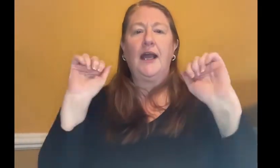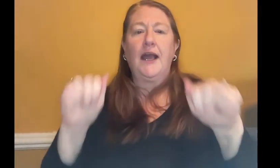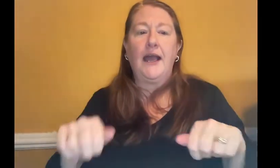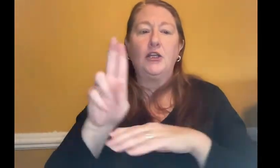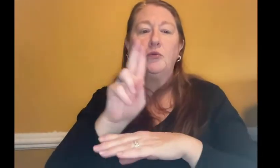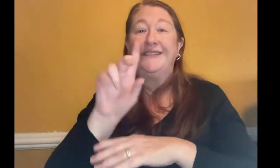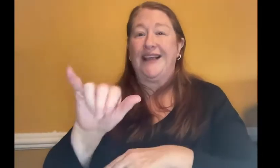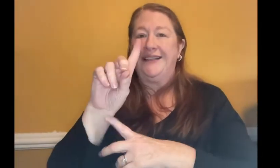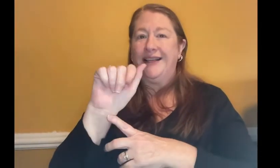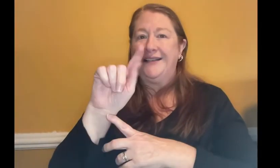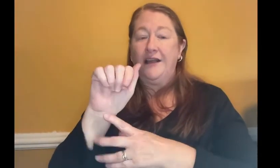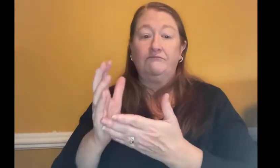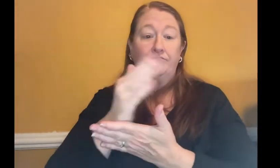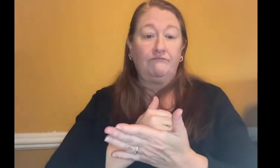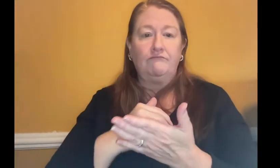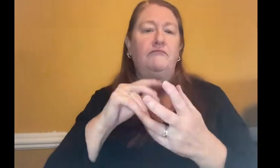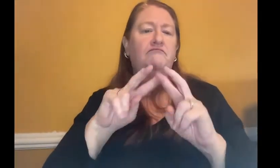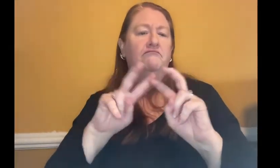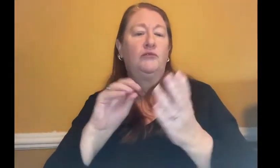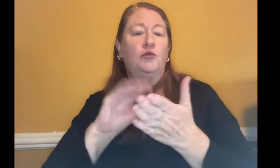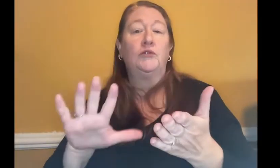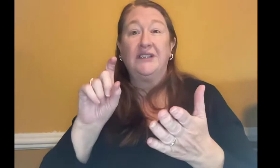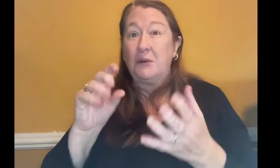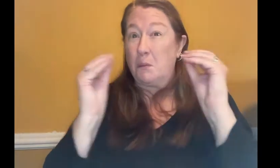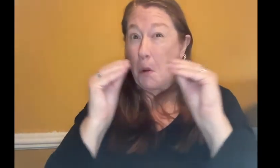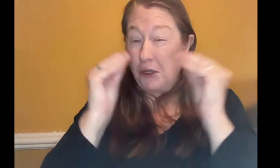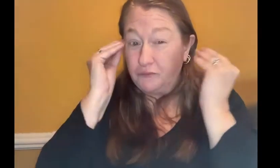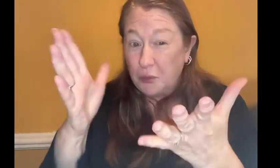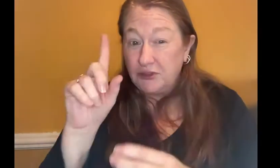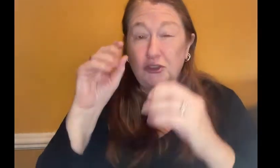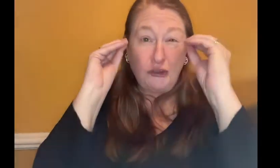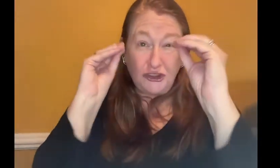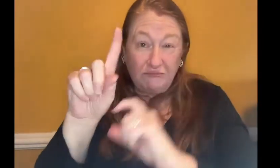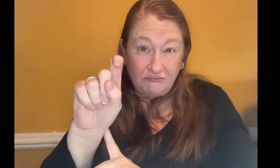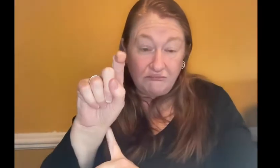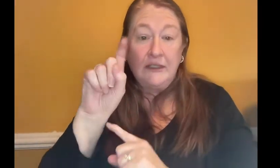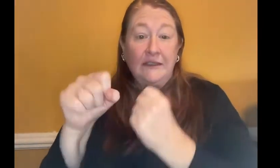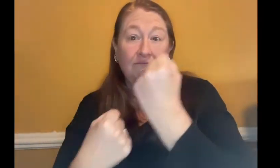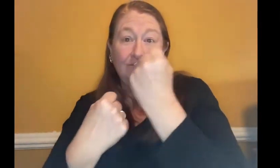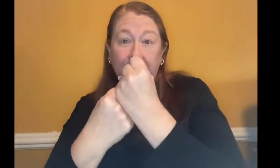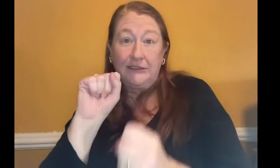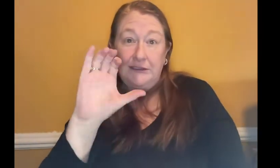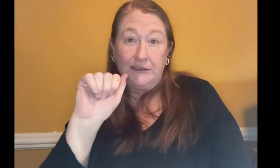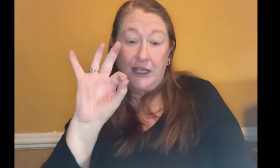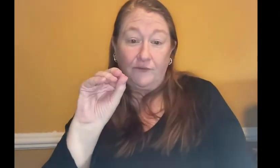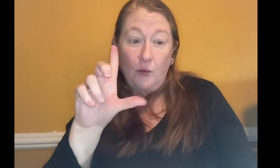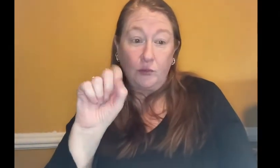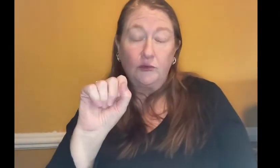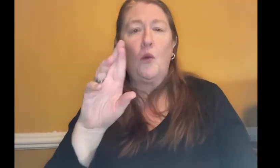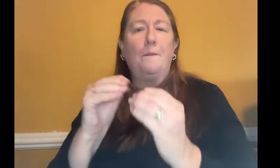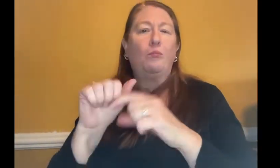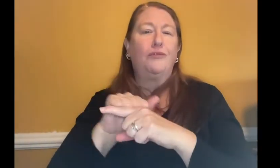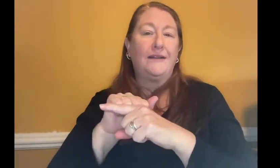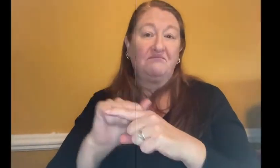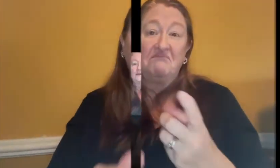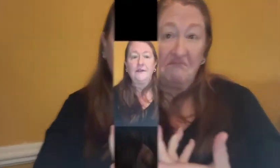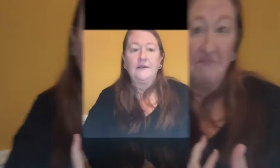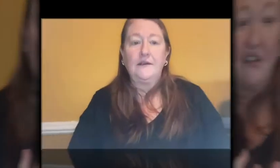teachers can use the data collected to determine which students need additional instruction, scaffolds, or practice.